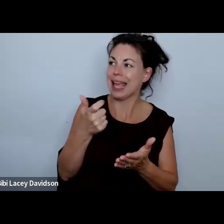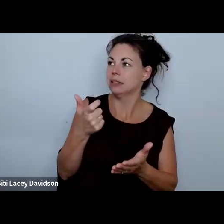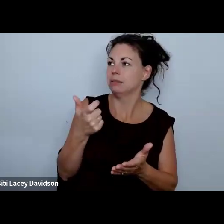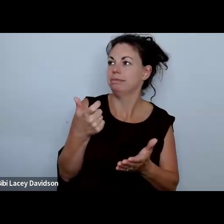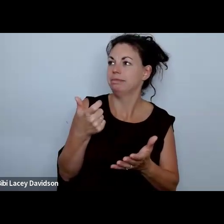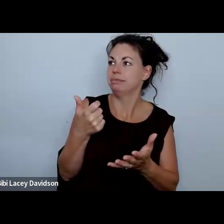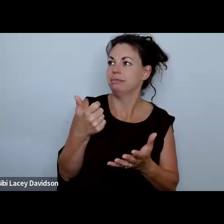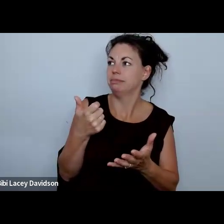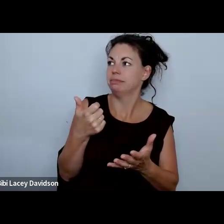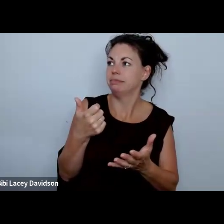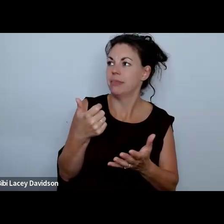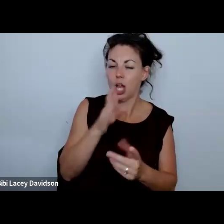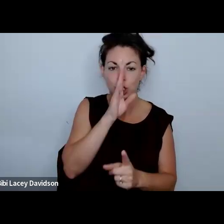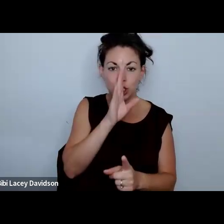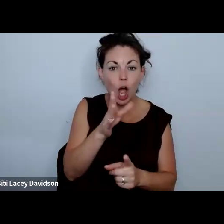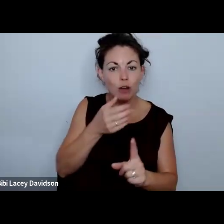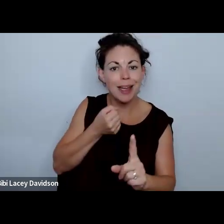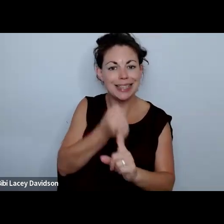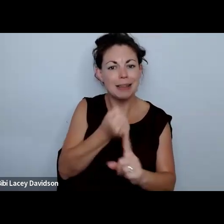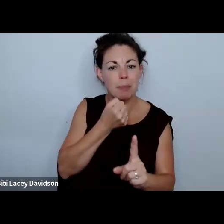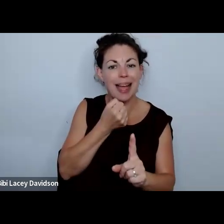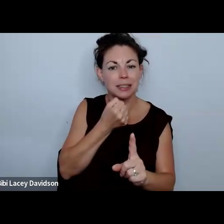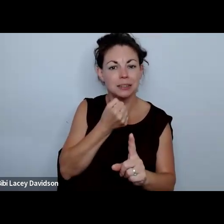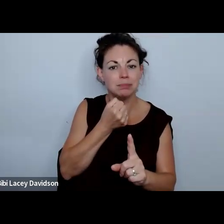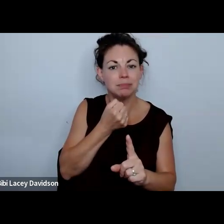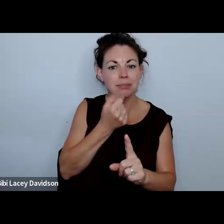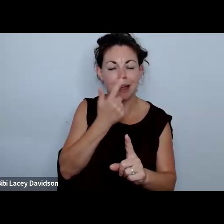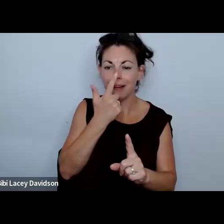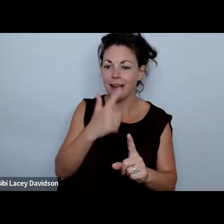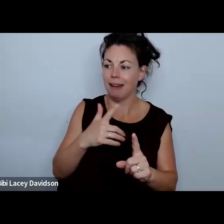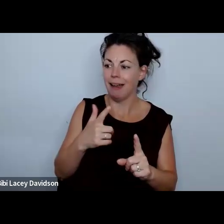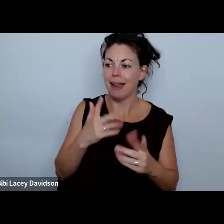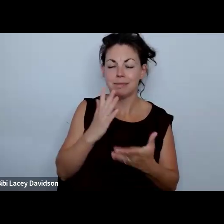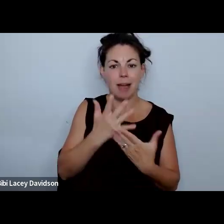policy and, but within that, particularly interested in the role of technology,